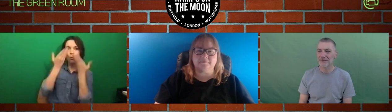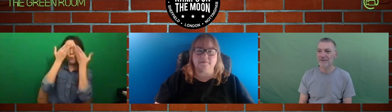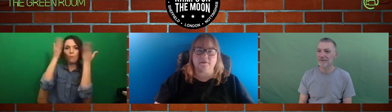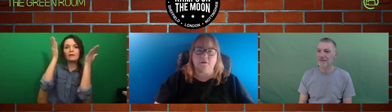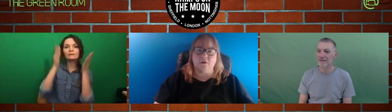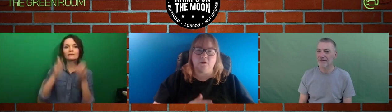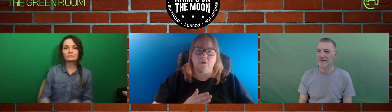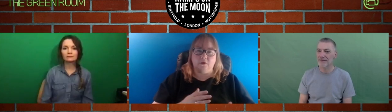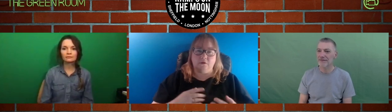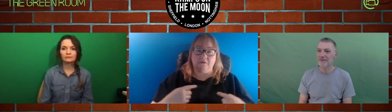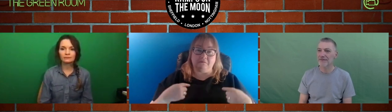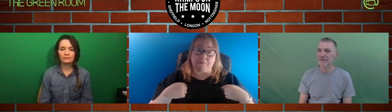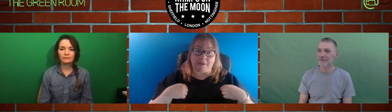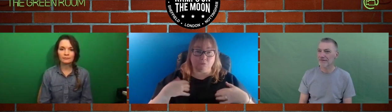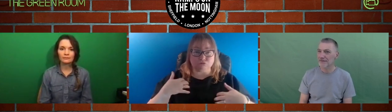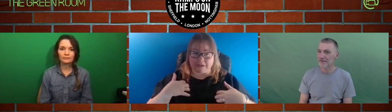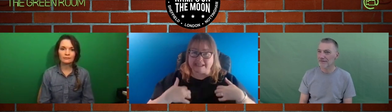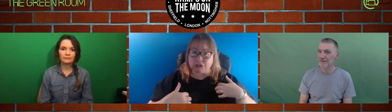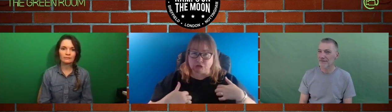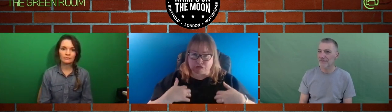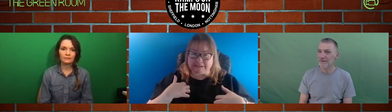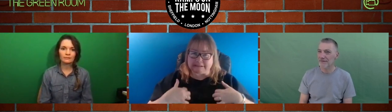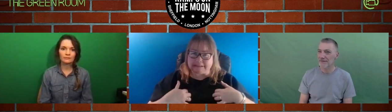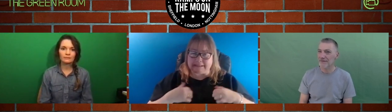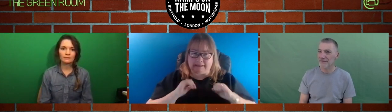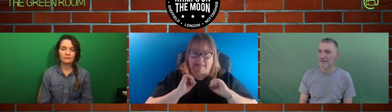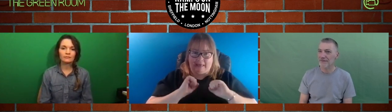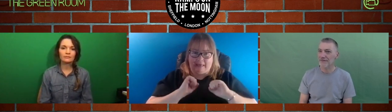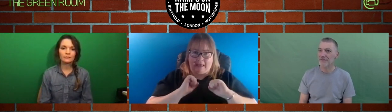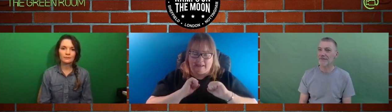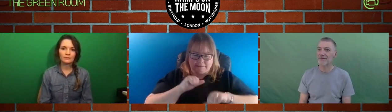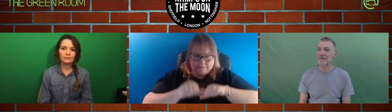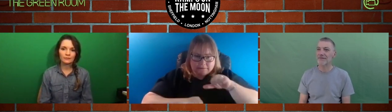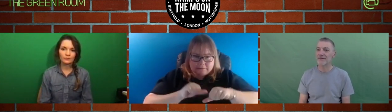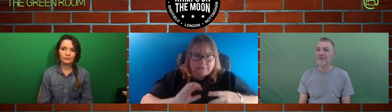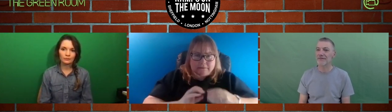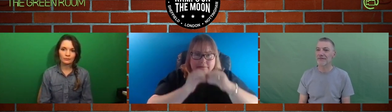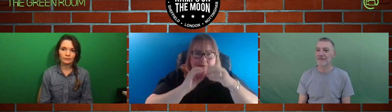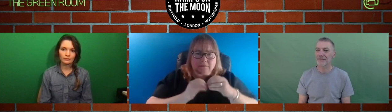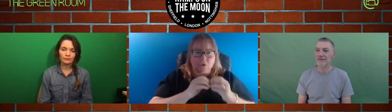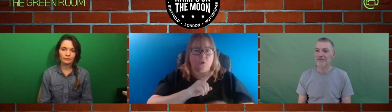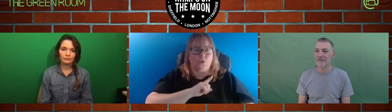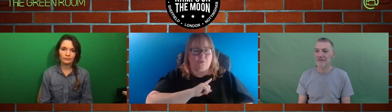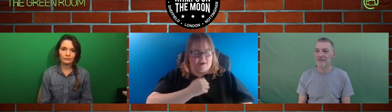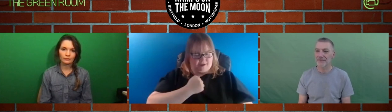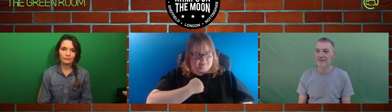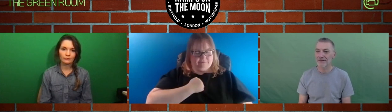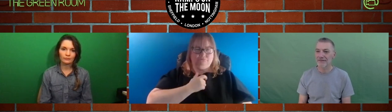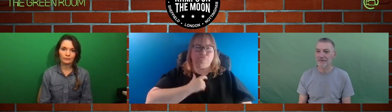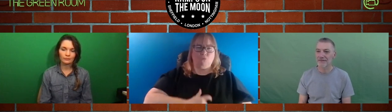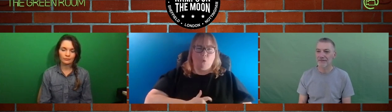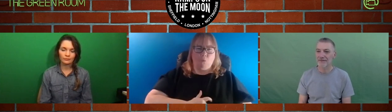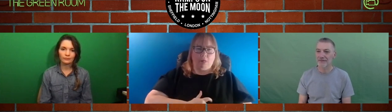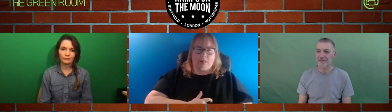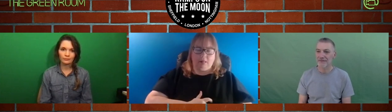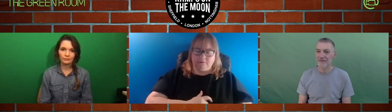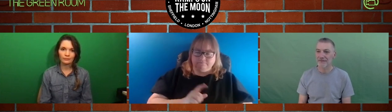me in terms of that as well because I see so much of my role as making things really clear and making sure that